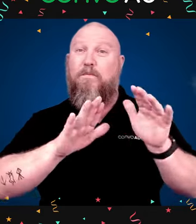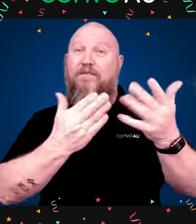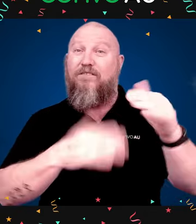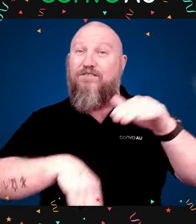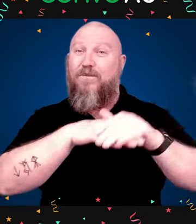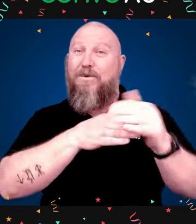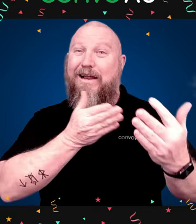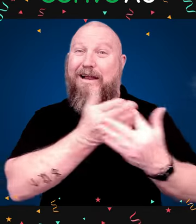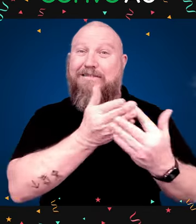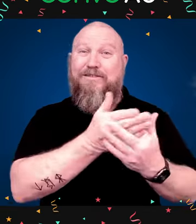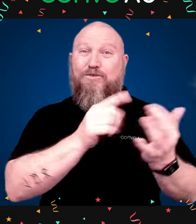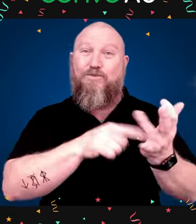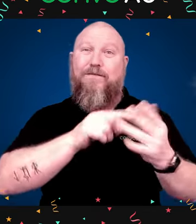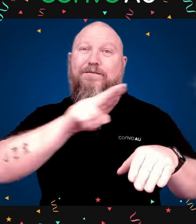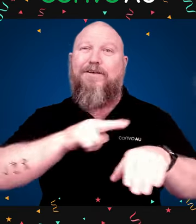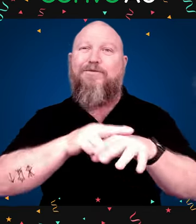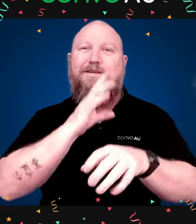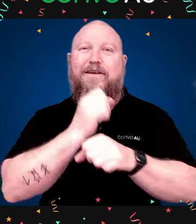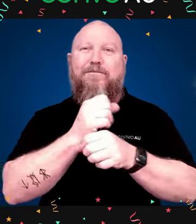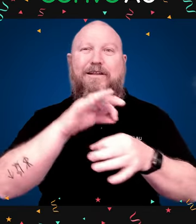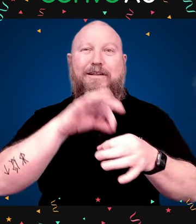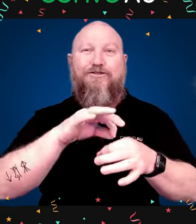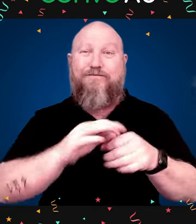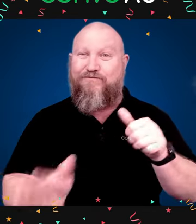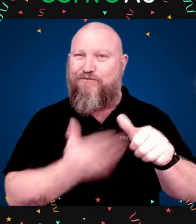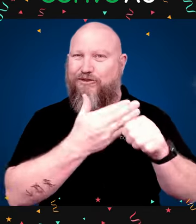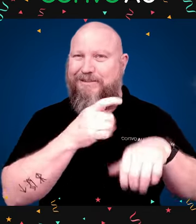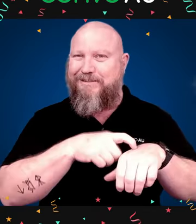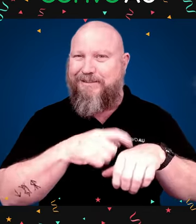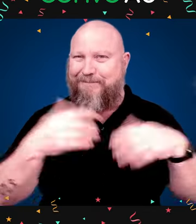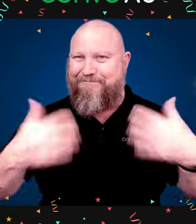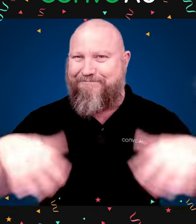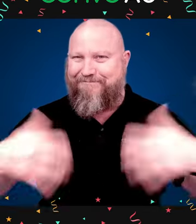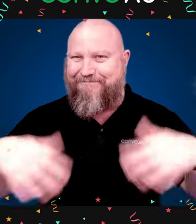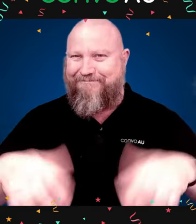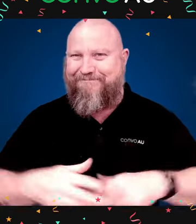to provide full access to the federal election for the first time,